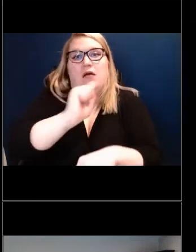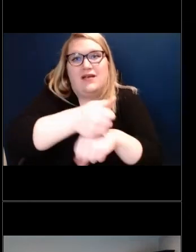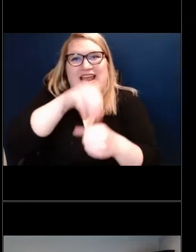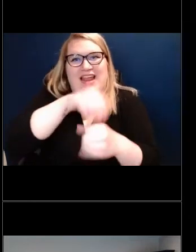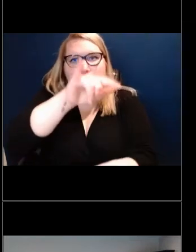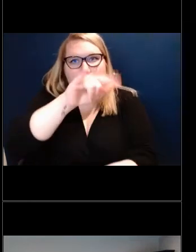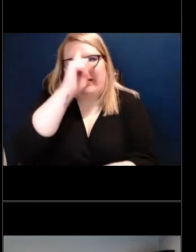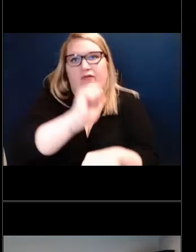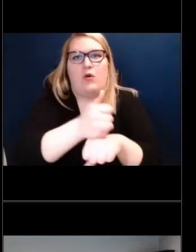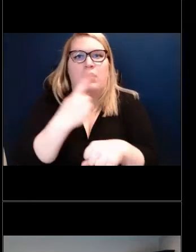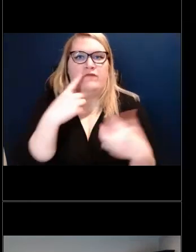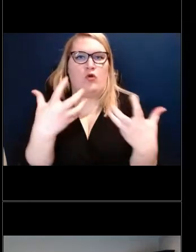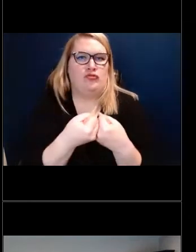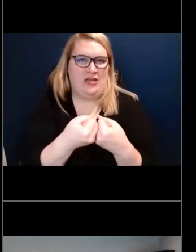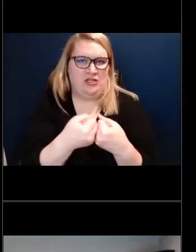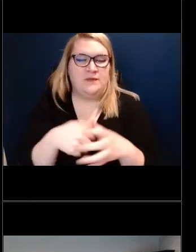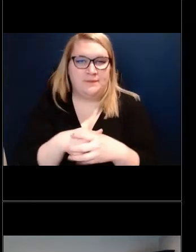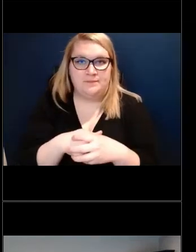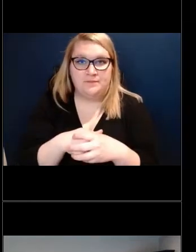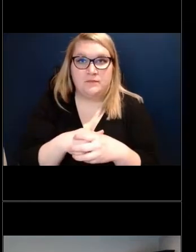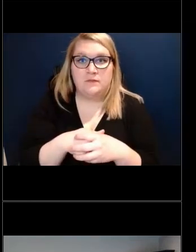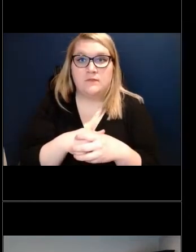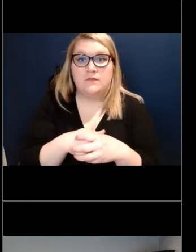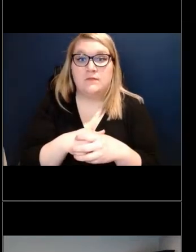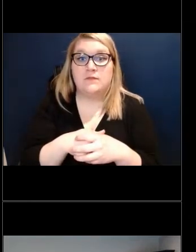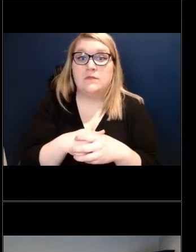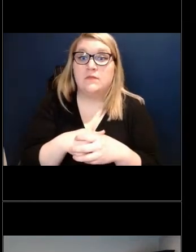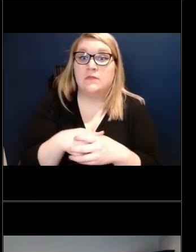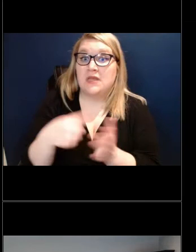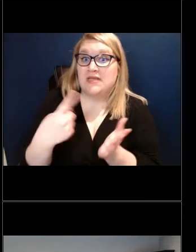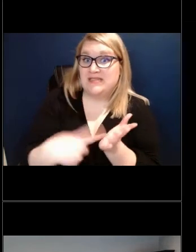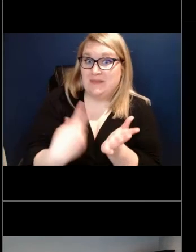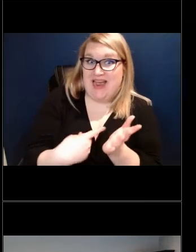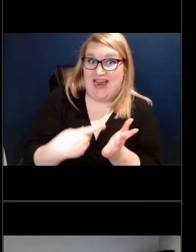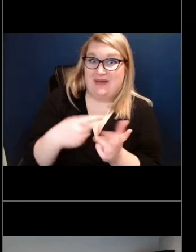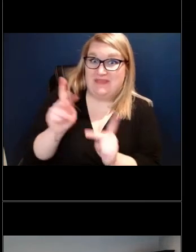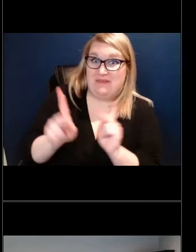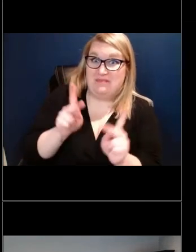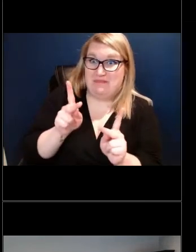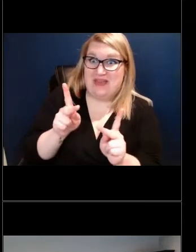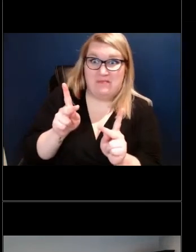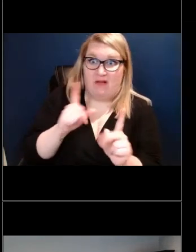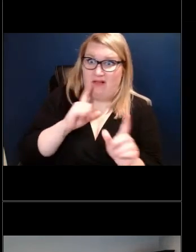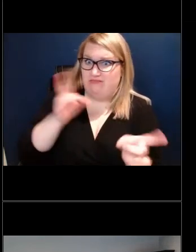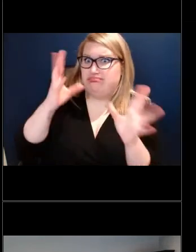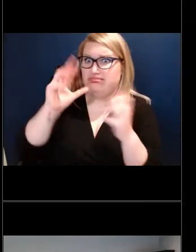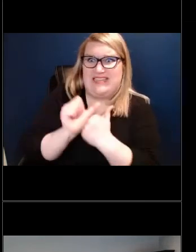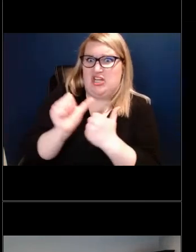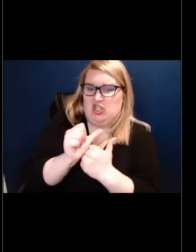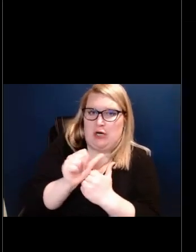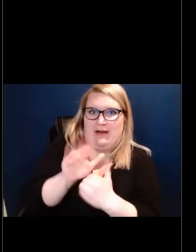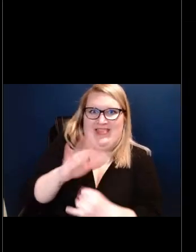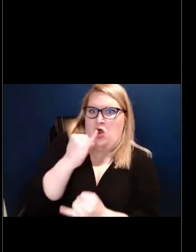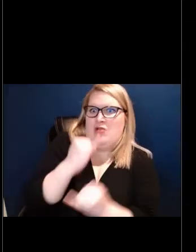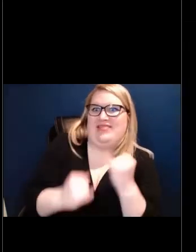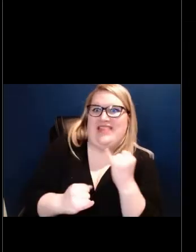In many cases, this is actually the last line of communication for people who are in great danger. So now I have a question for everyone.